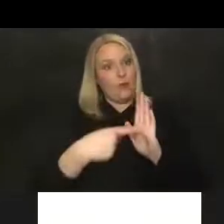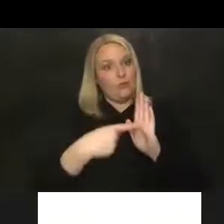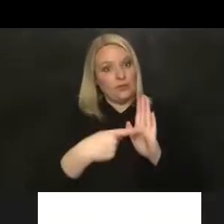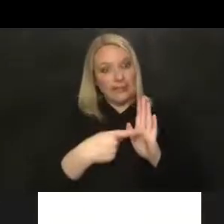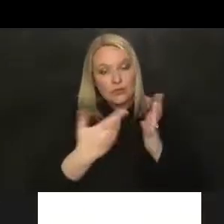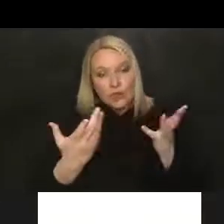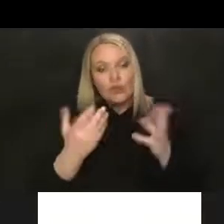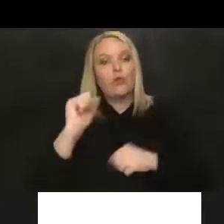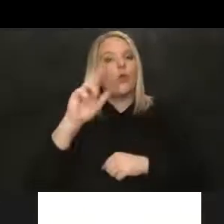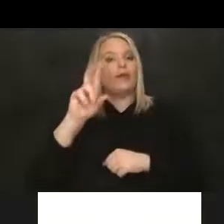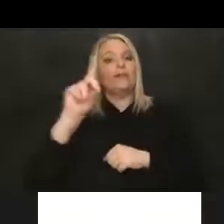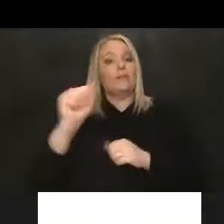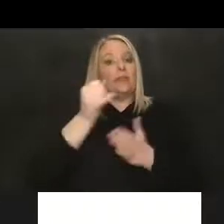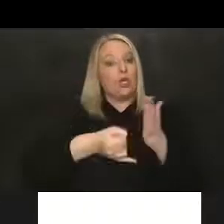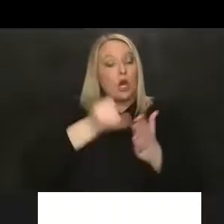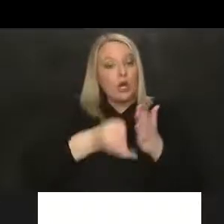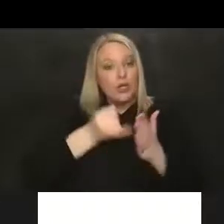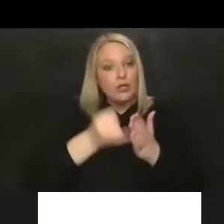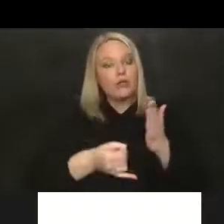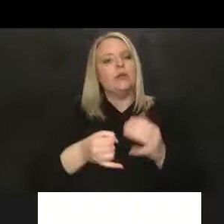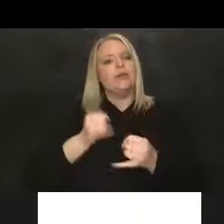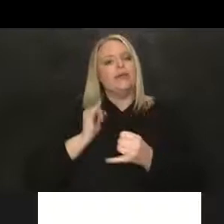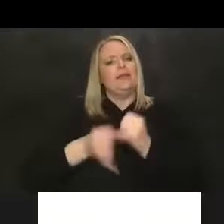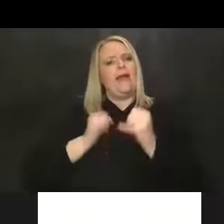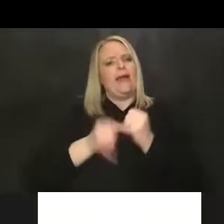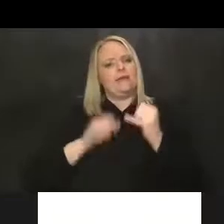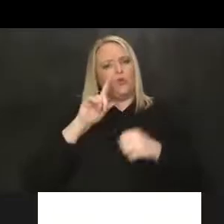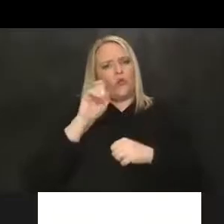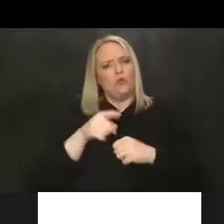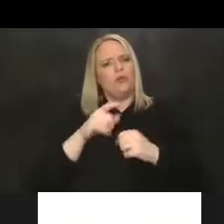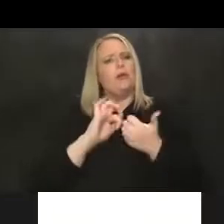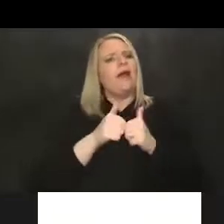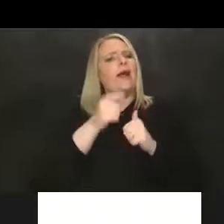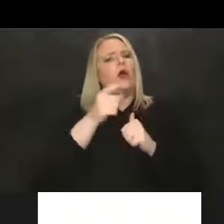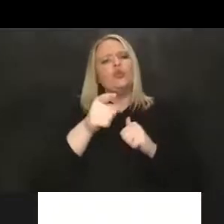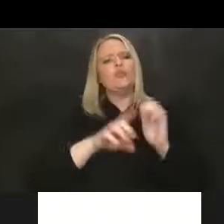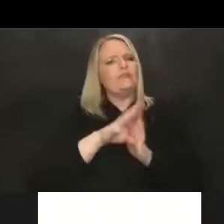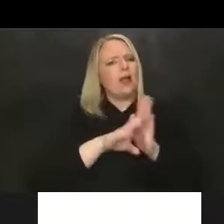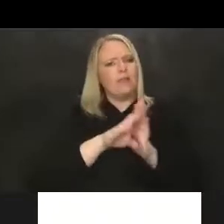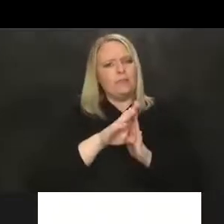or disability arts? And lastly, how have you been able to develop that interest at the residency,